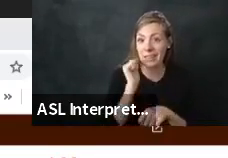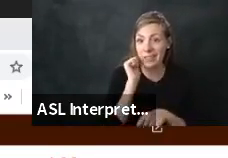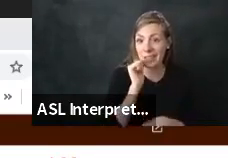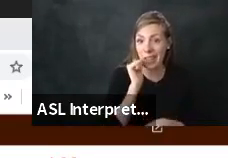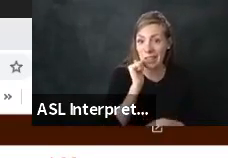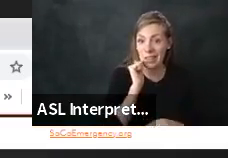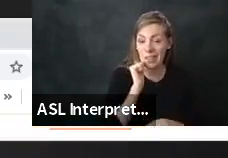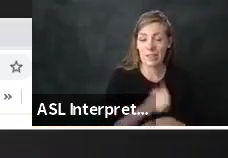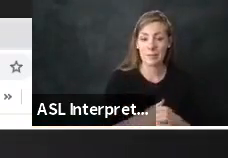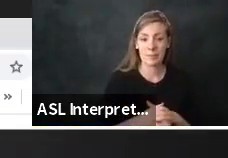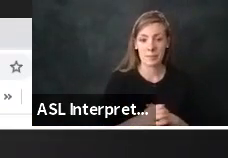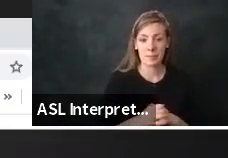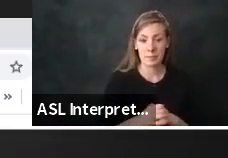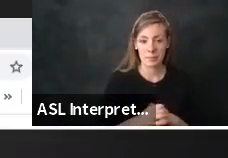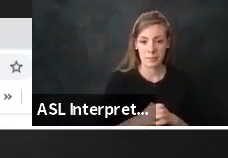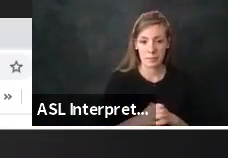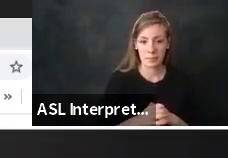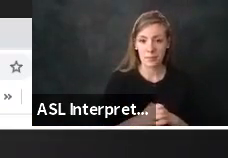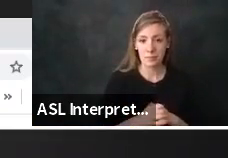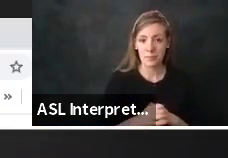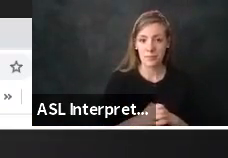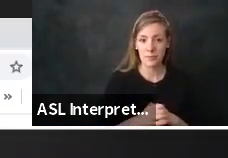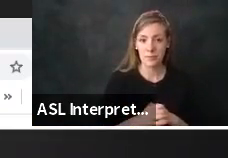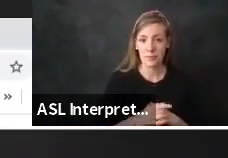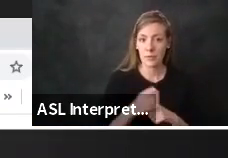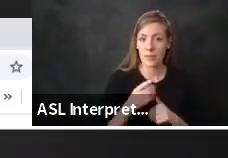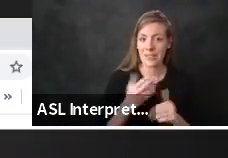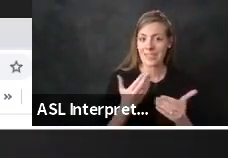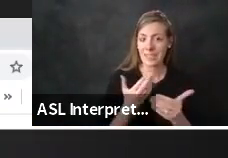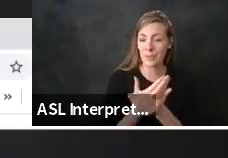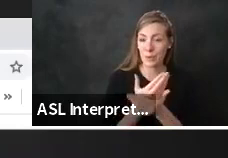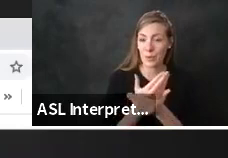and I wanted to introduce some new features that we have available as well as